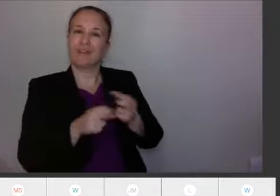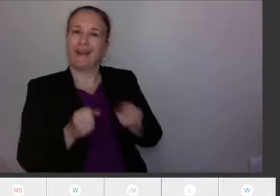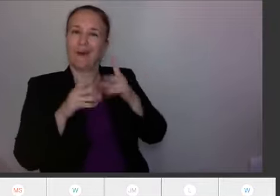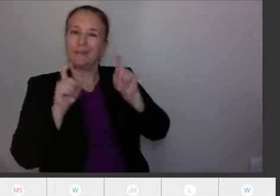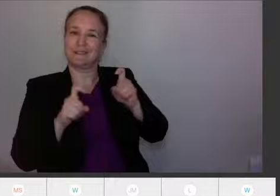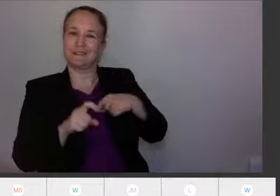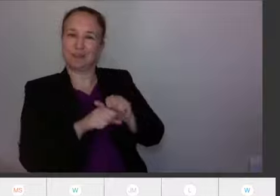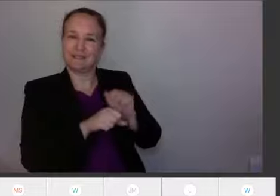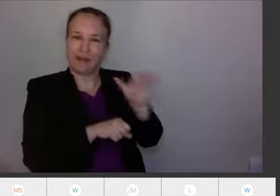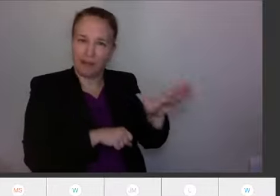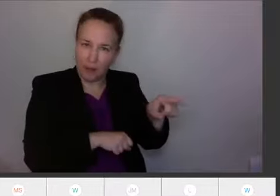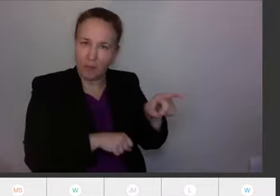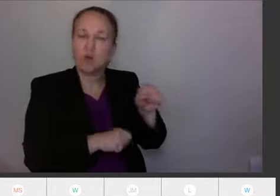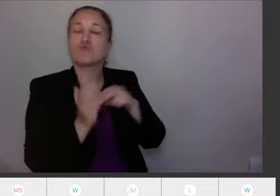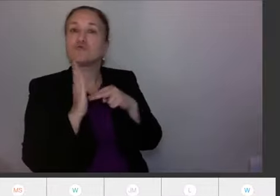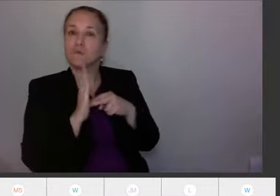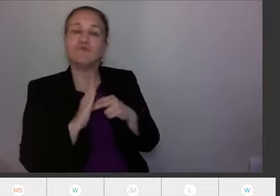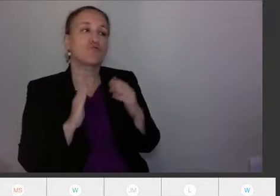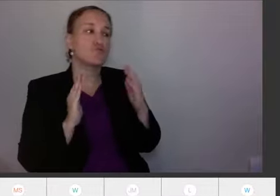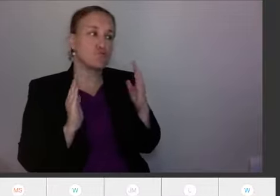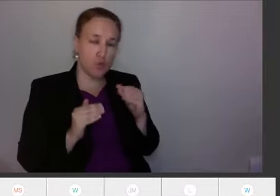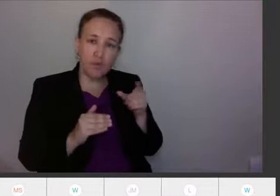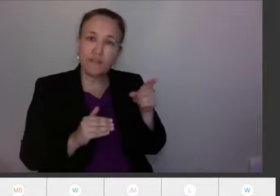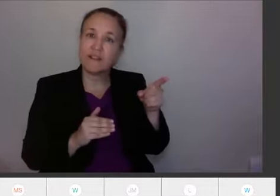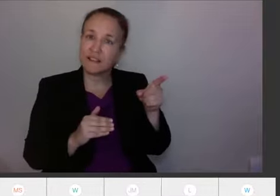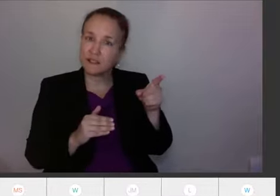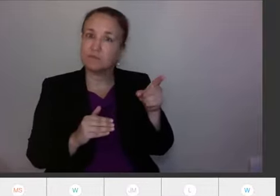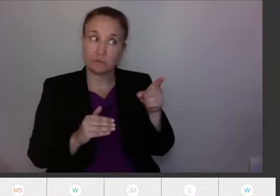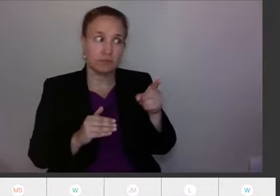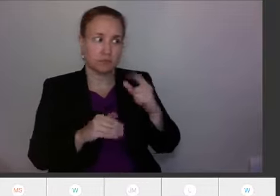so we're hoping to ramp that up as quickly as possible